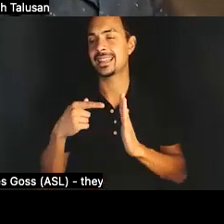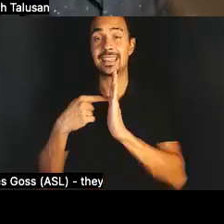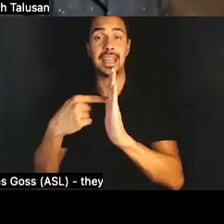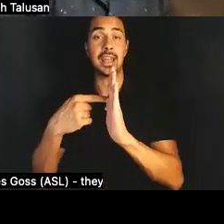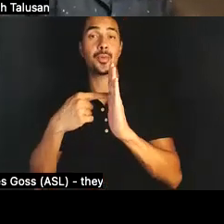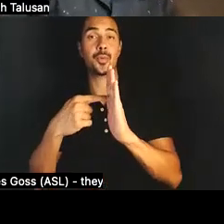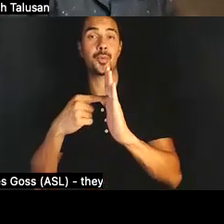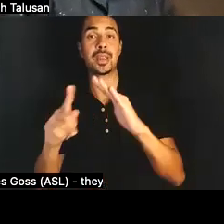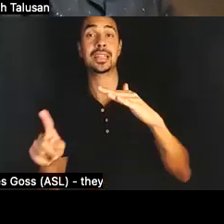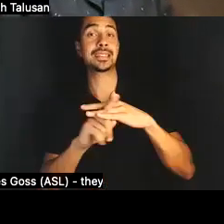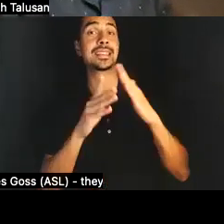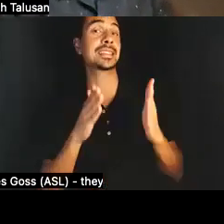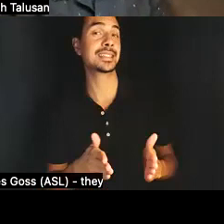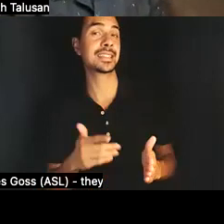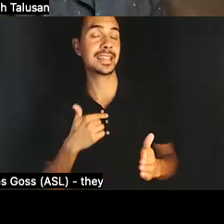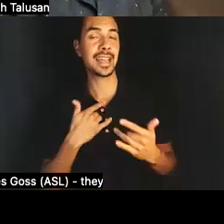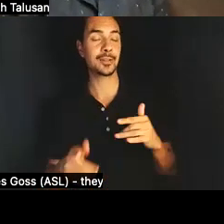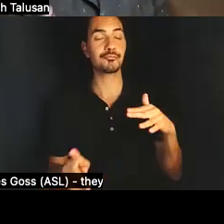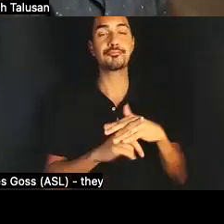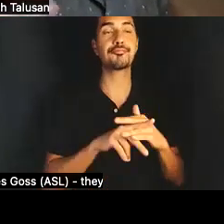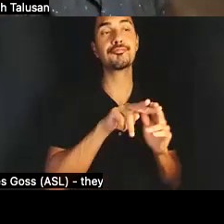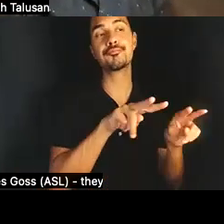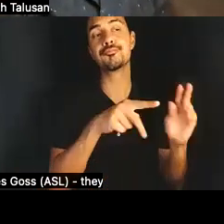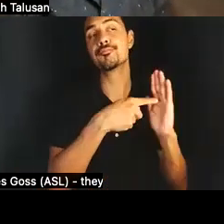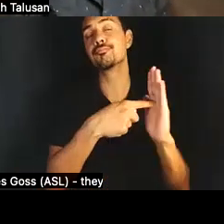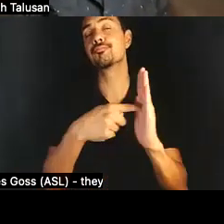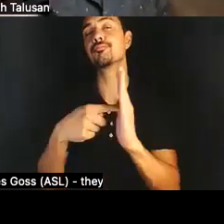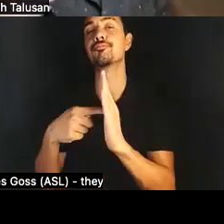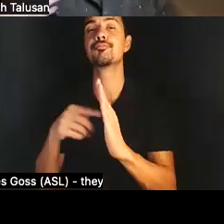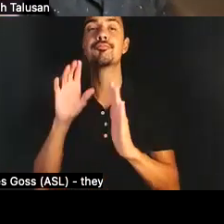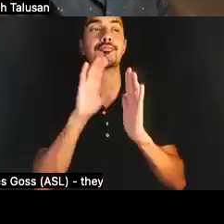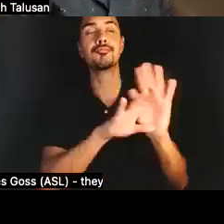the gallery attendant or the person who is